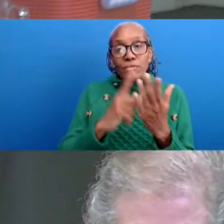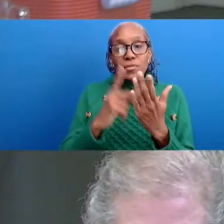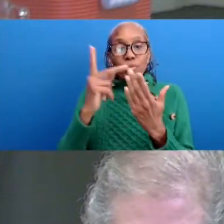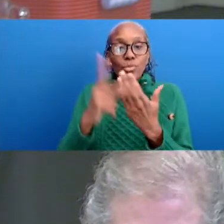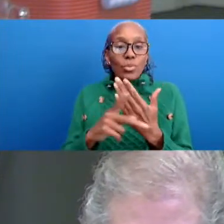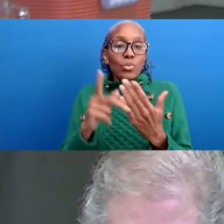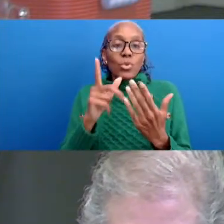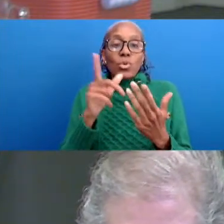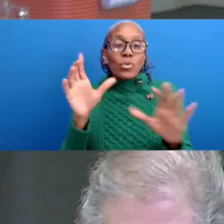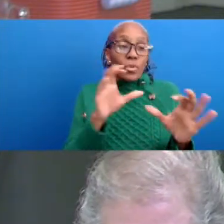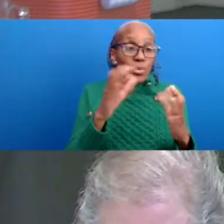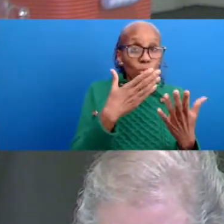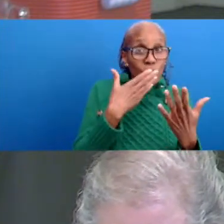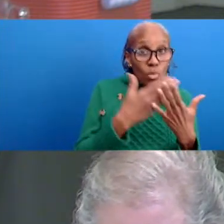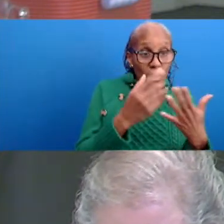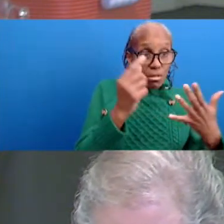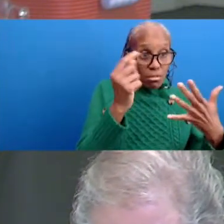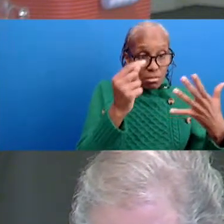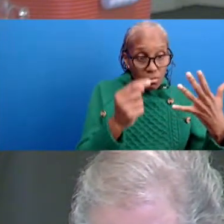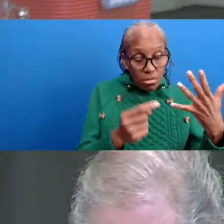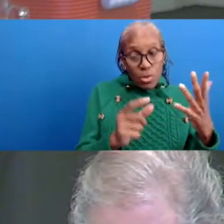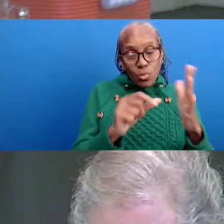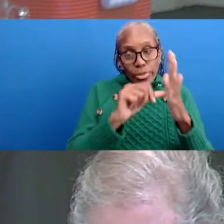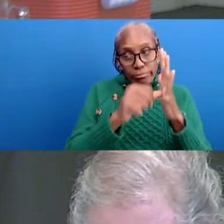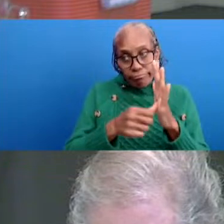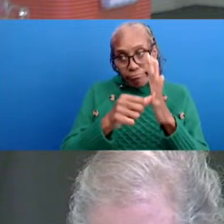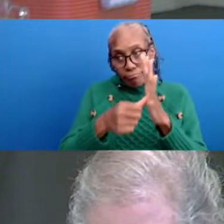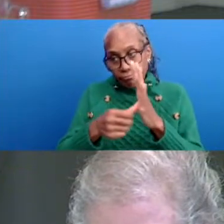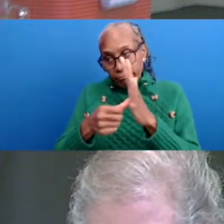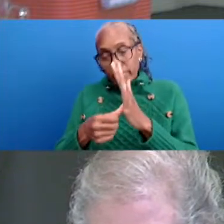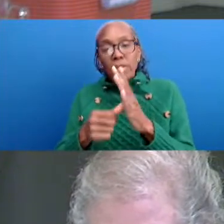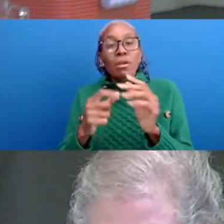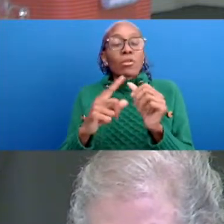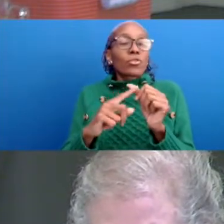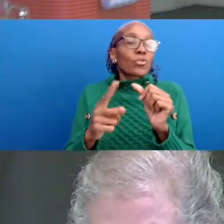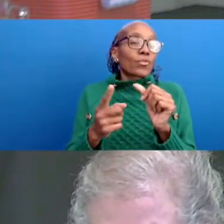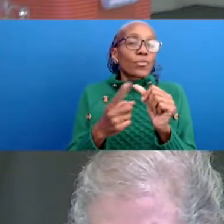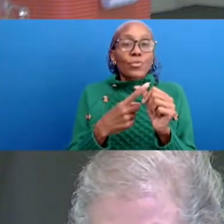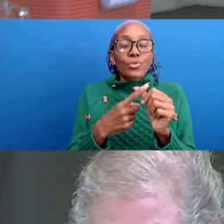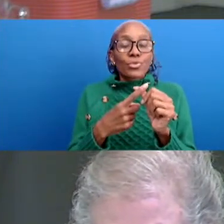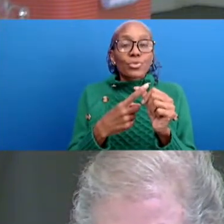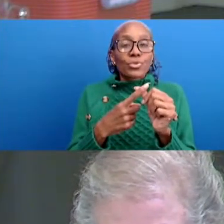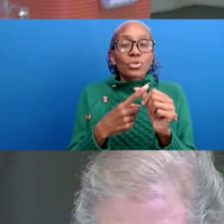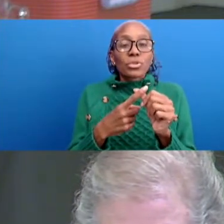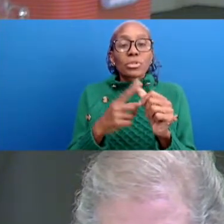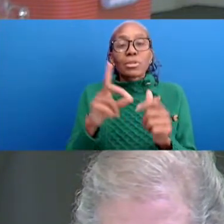MY PERSPECTIVE IN TERMS OF